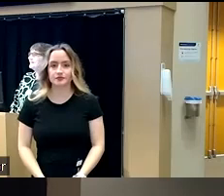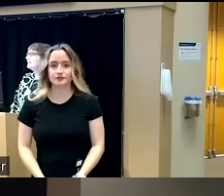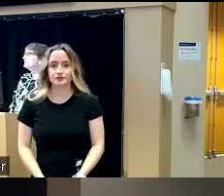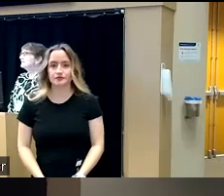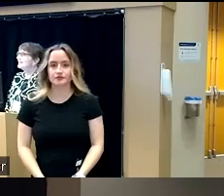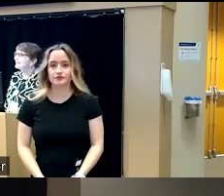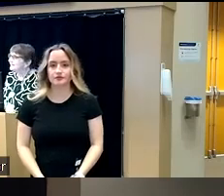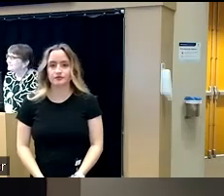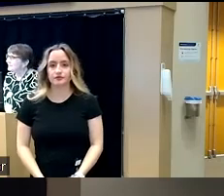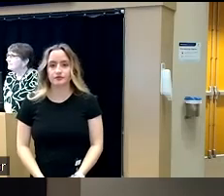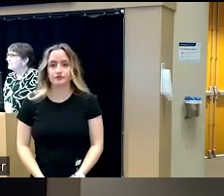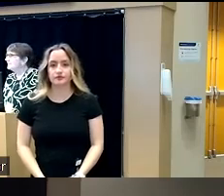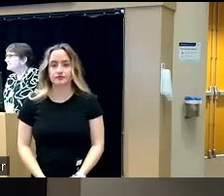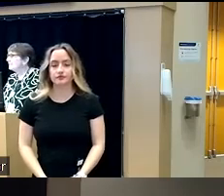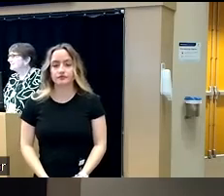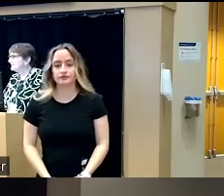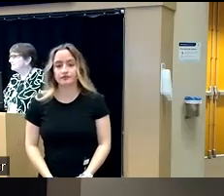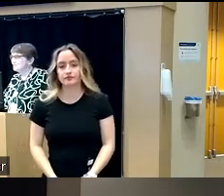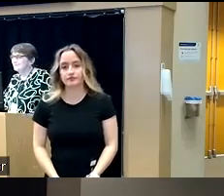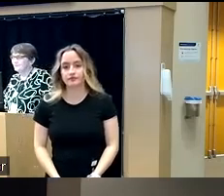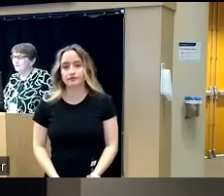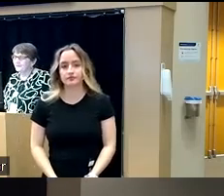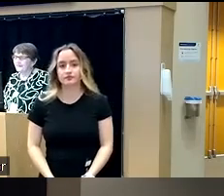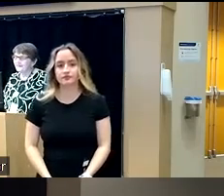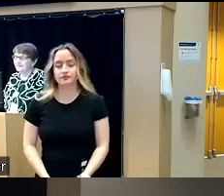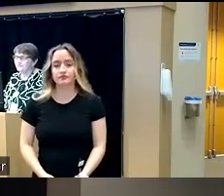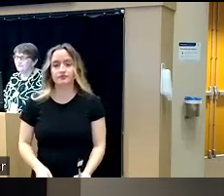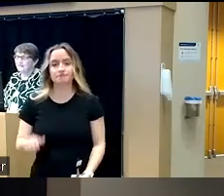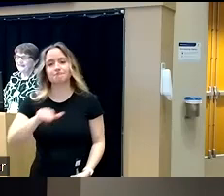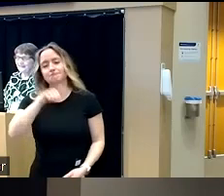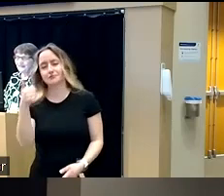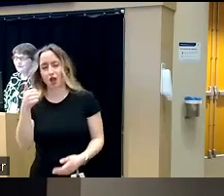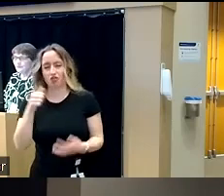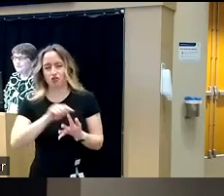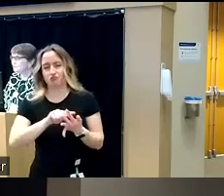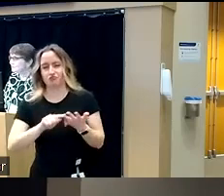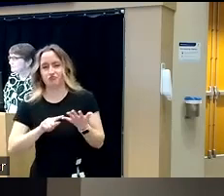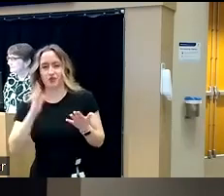the other the other couple of things I wanted to mention before we get into the other uh two